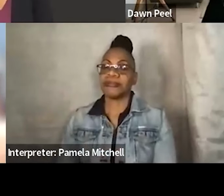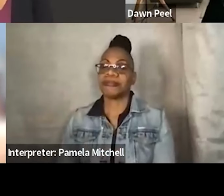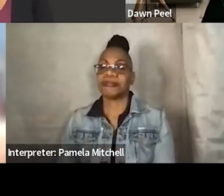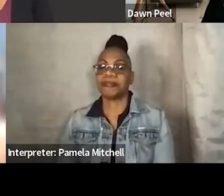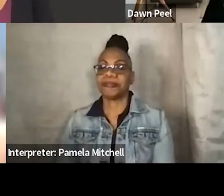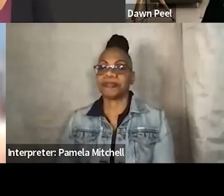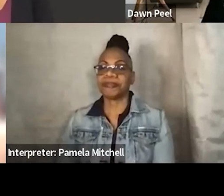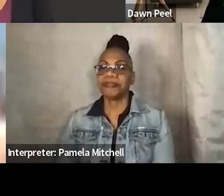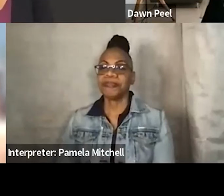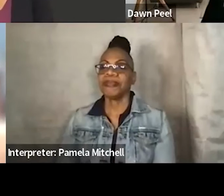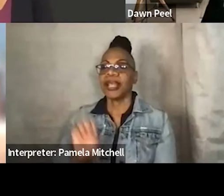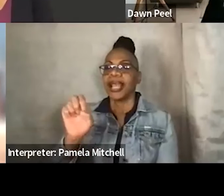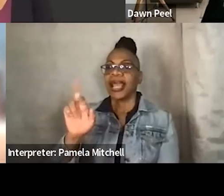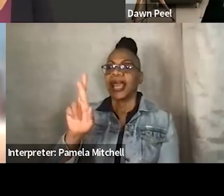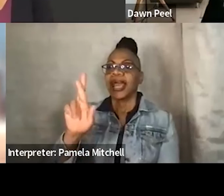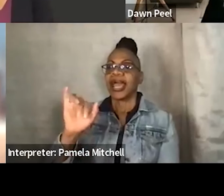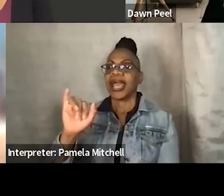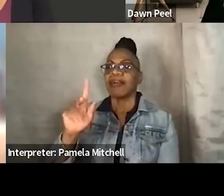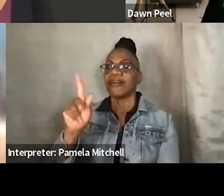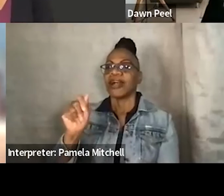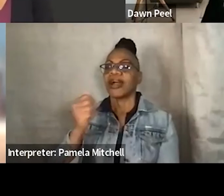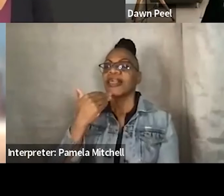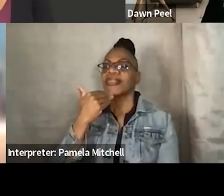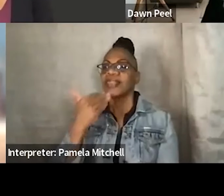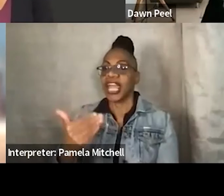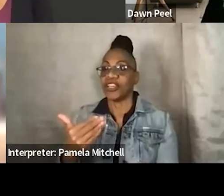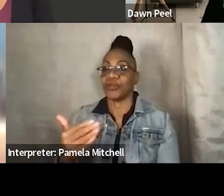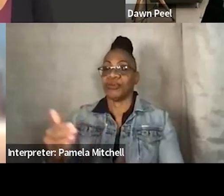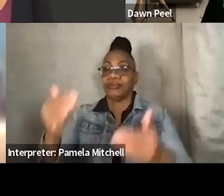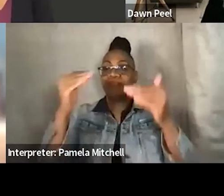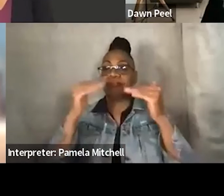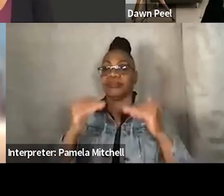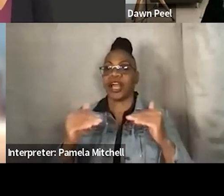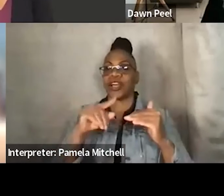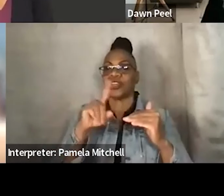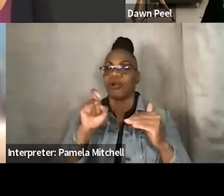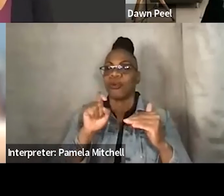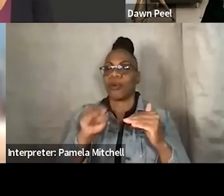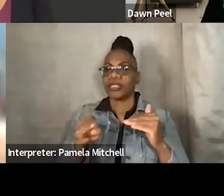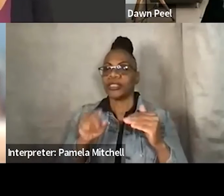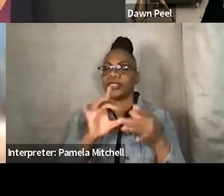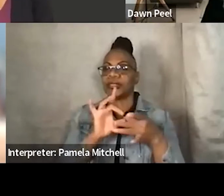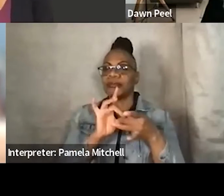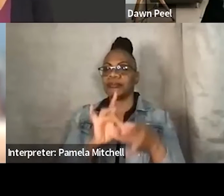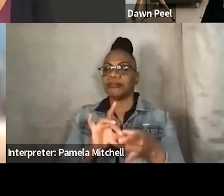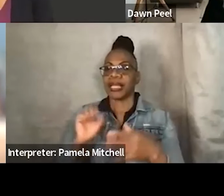Thank you. And this question is around staff training.